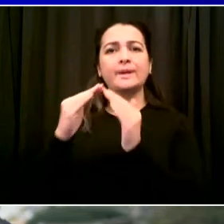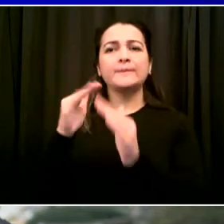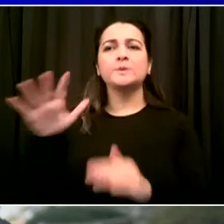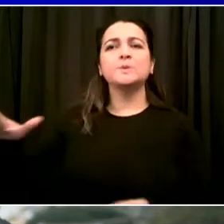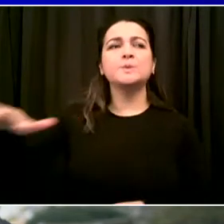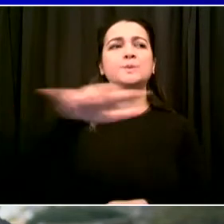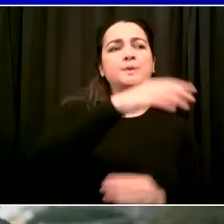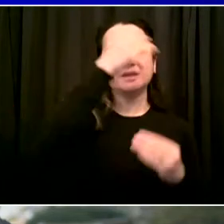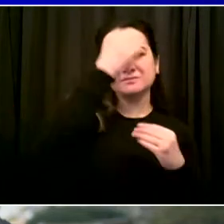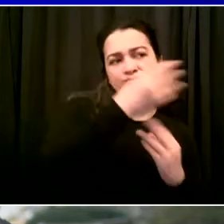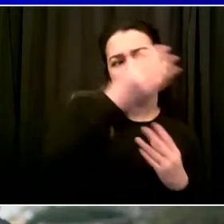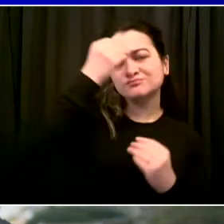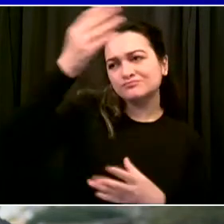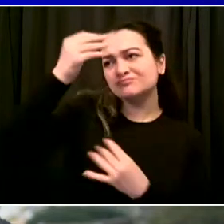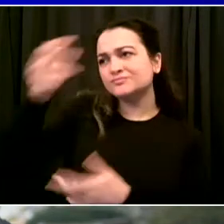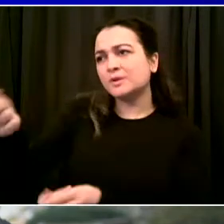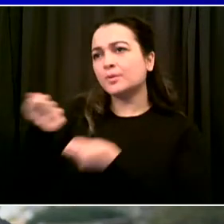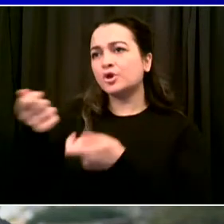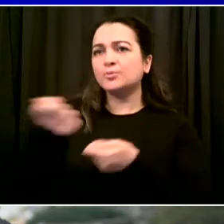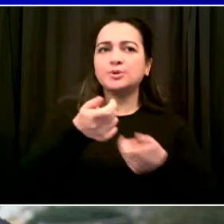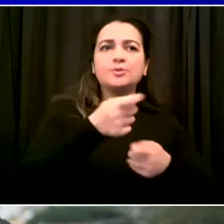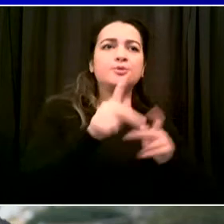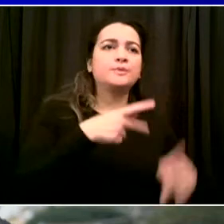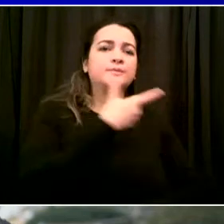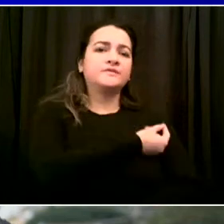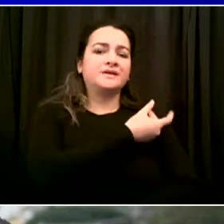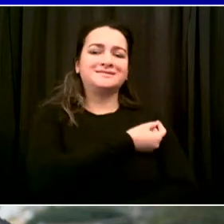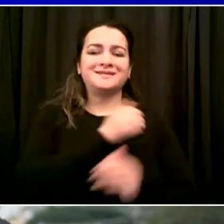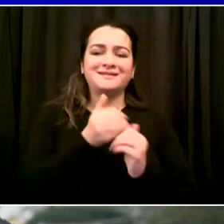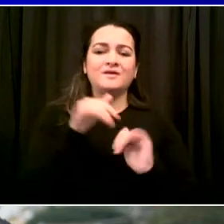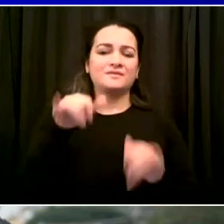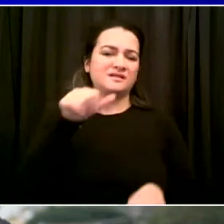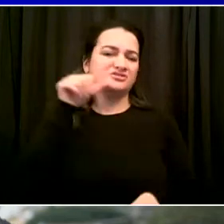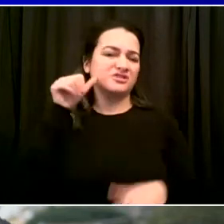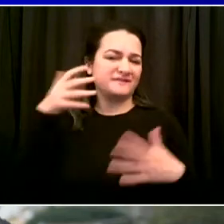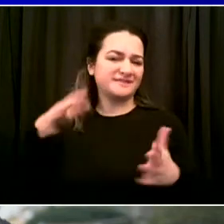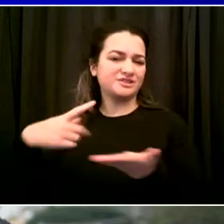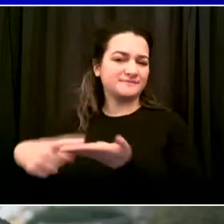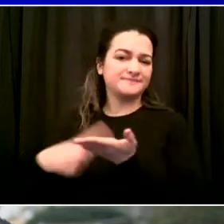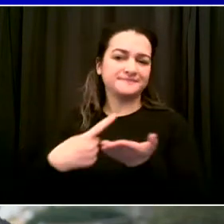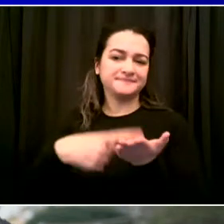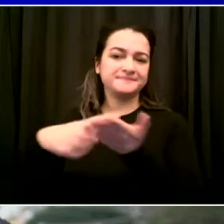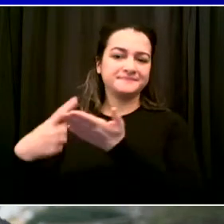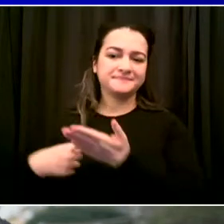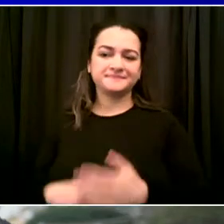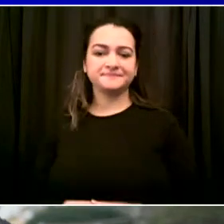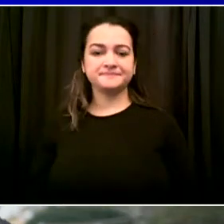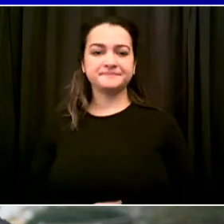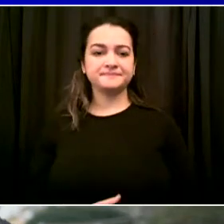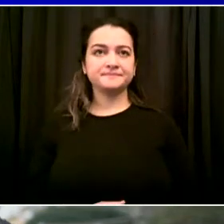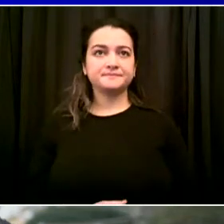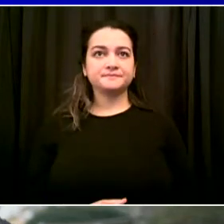SURE E ATHT CONGREGANTS OF ALL FAITH AND CONFIDENCE IN THE TESTS, ADDRESSING THE